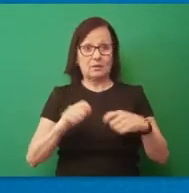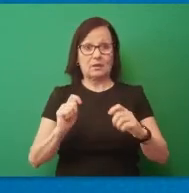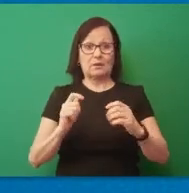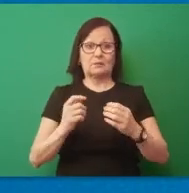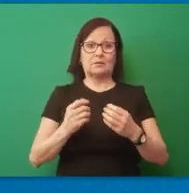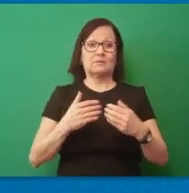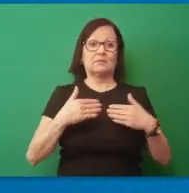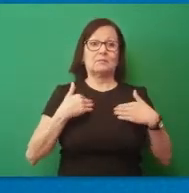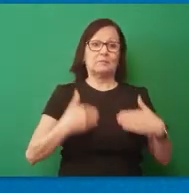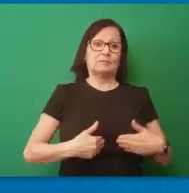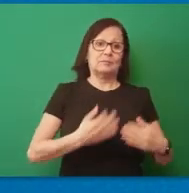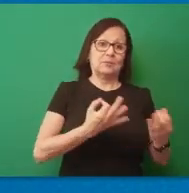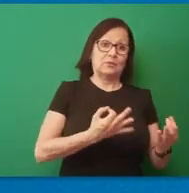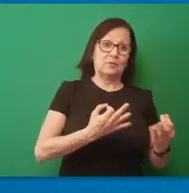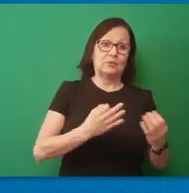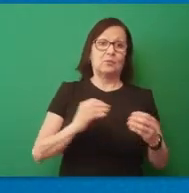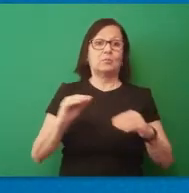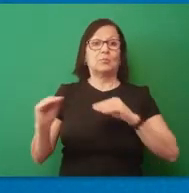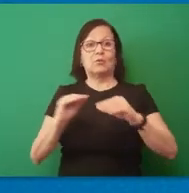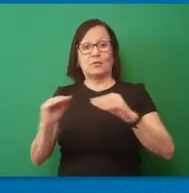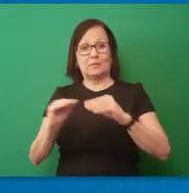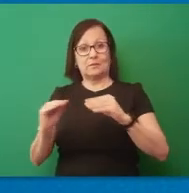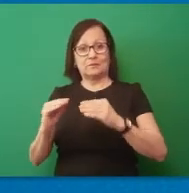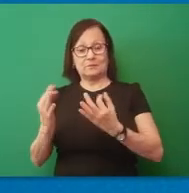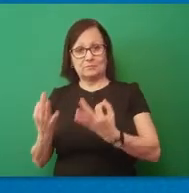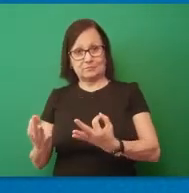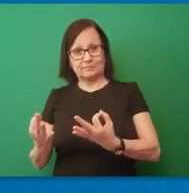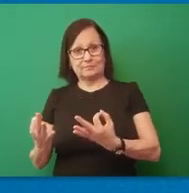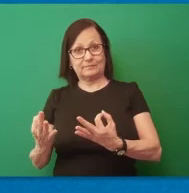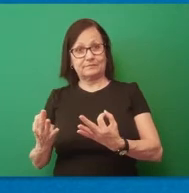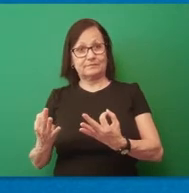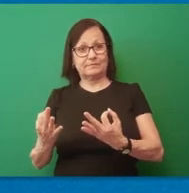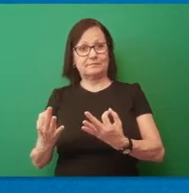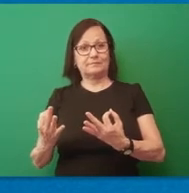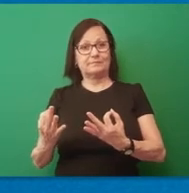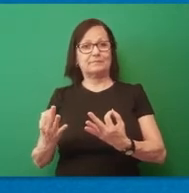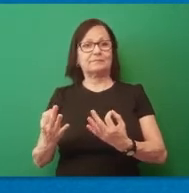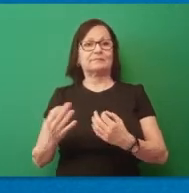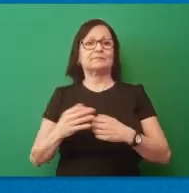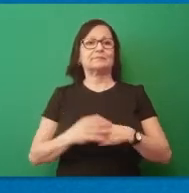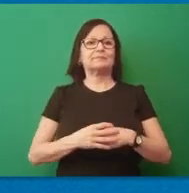feel free to try the breathing meditation or movement meditation practice.